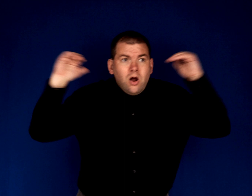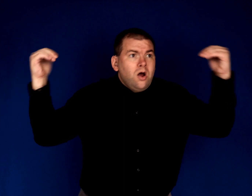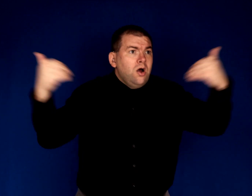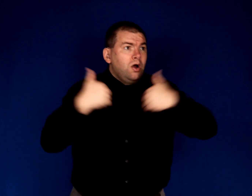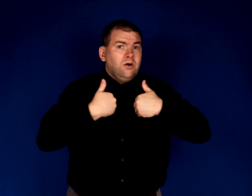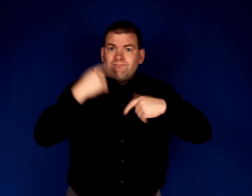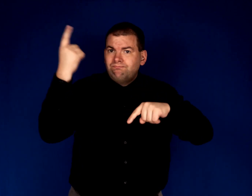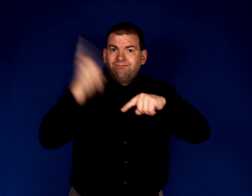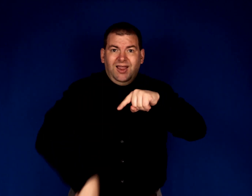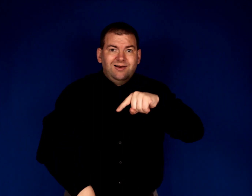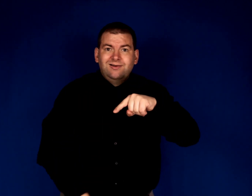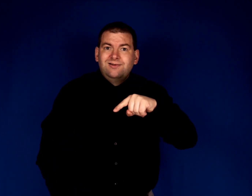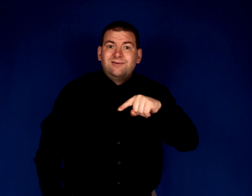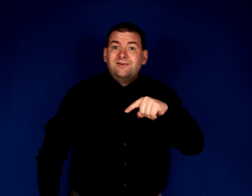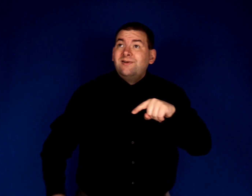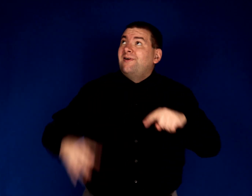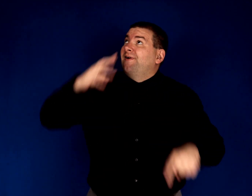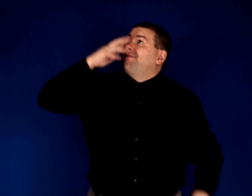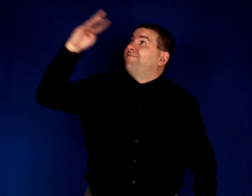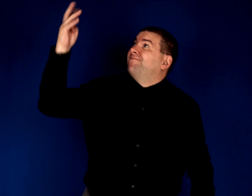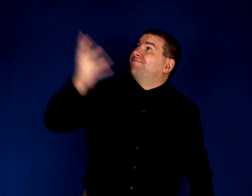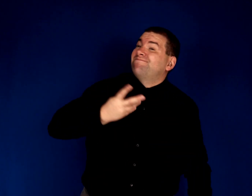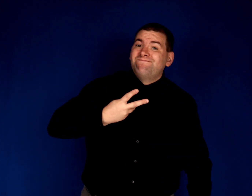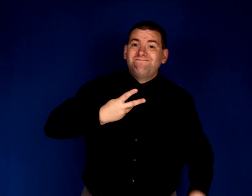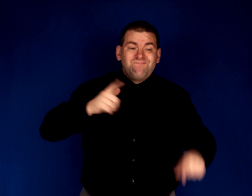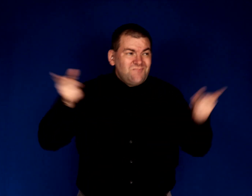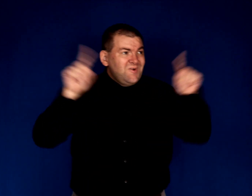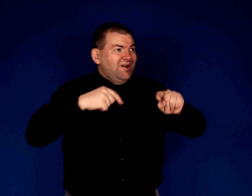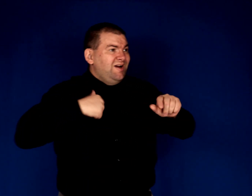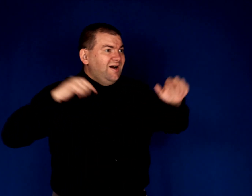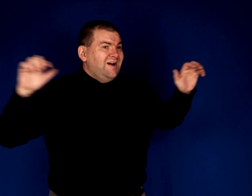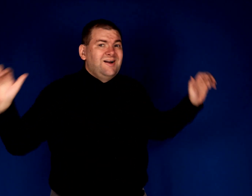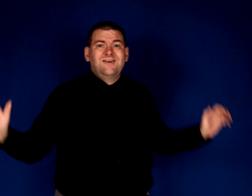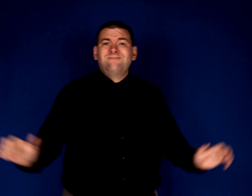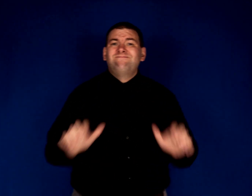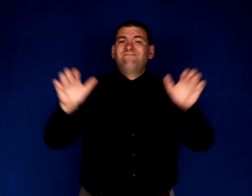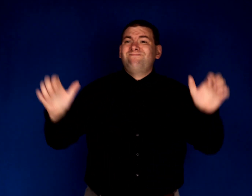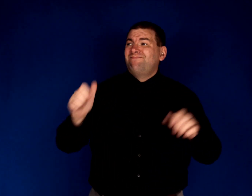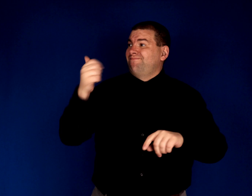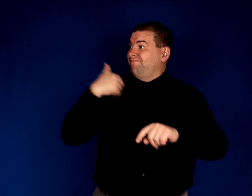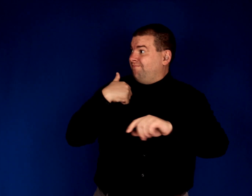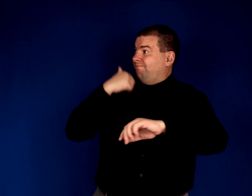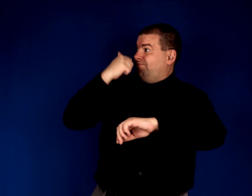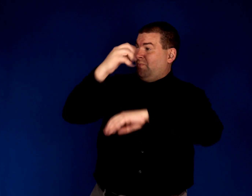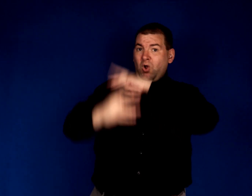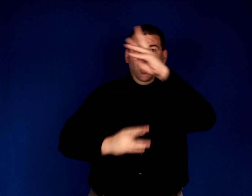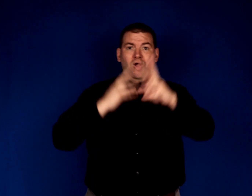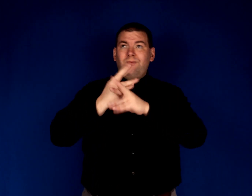Not considering forsaking me When on my own I could not